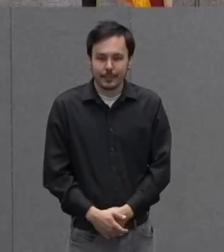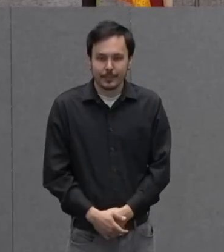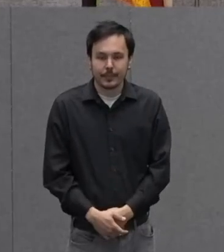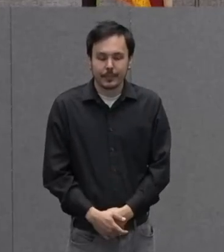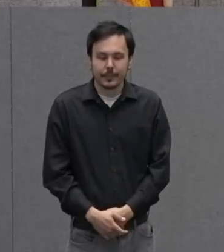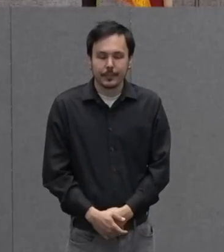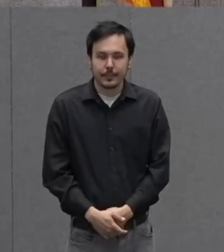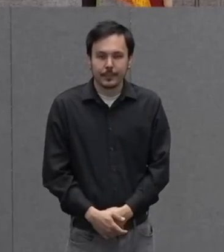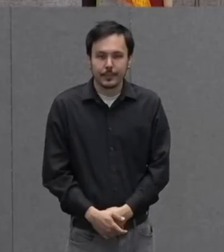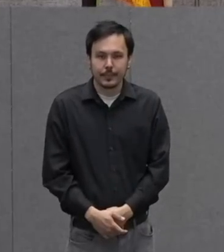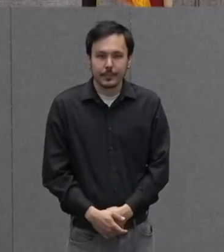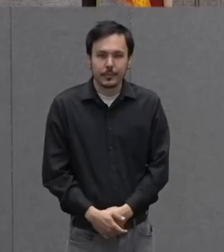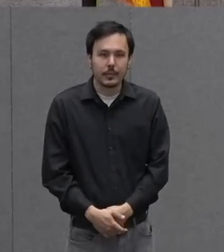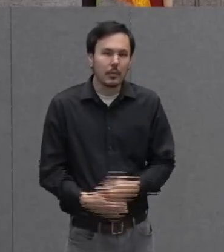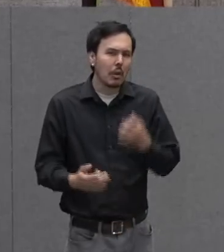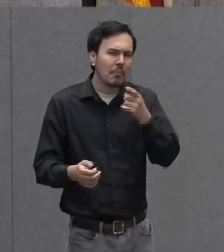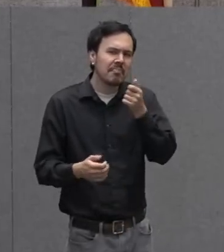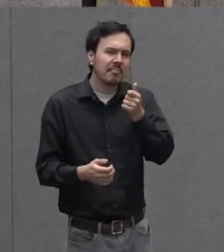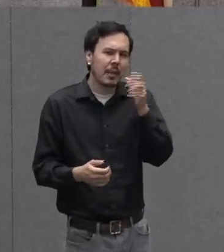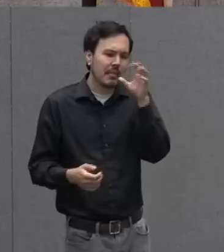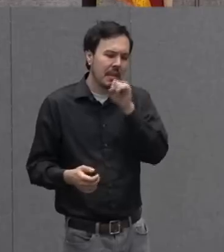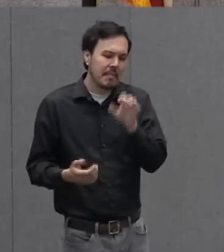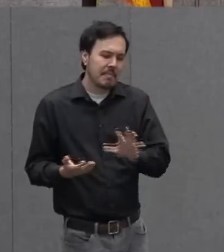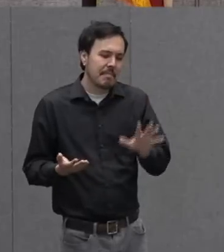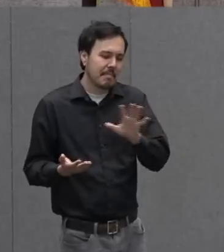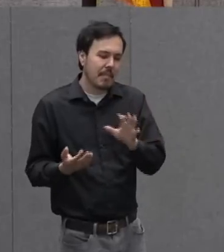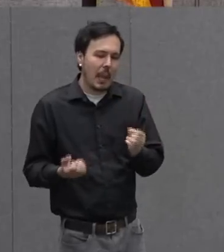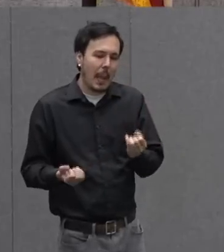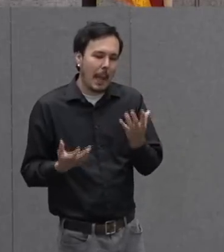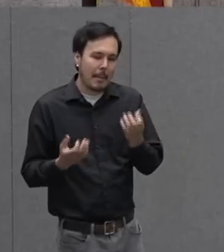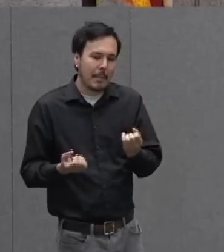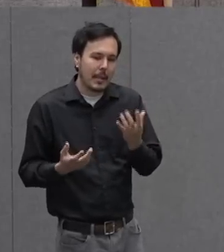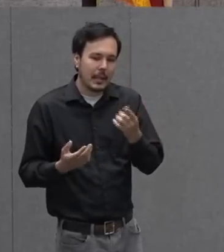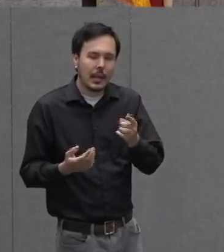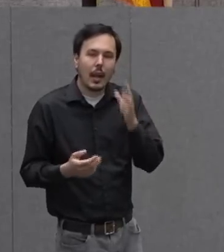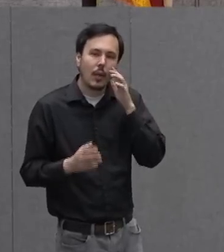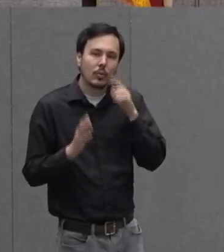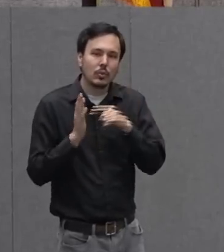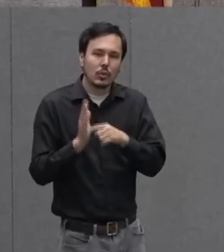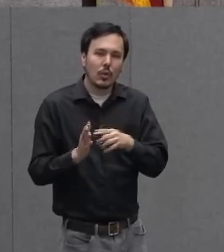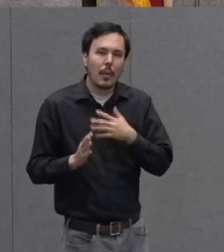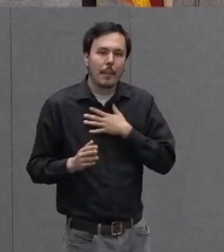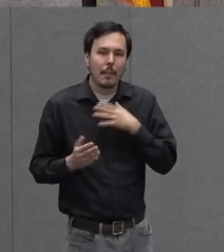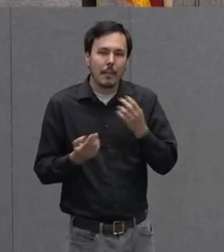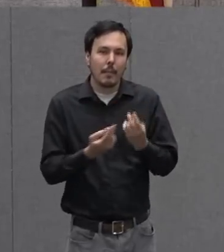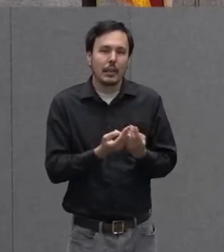So hold that number in your brain of how many you think are in there and I'm going to show you my chart